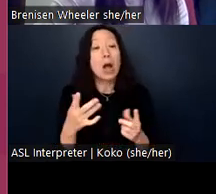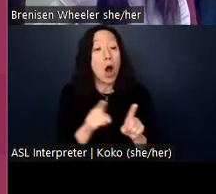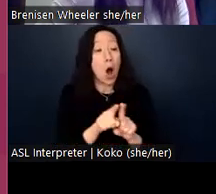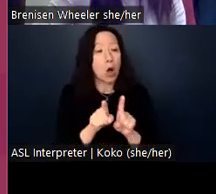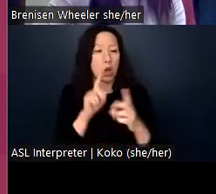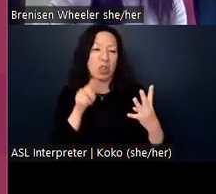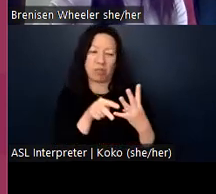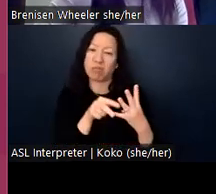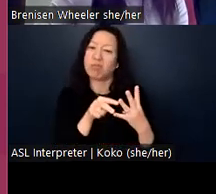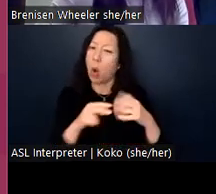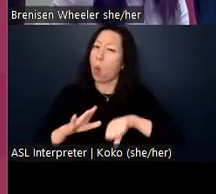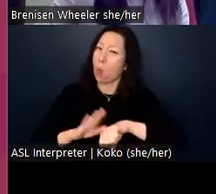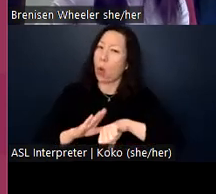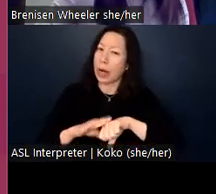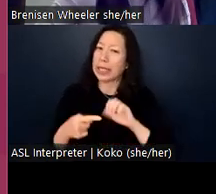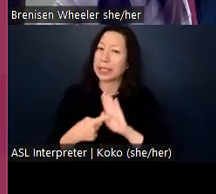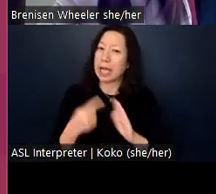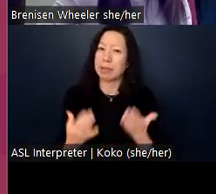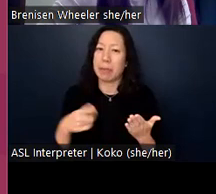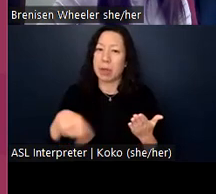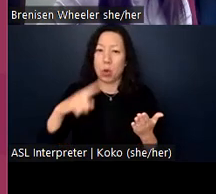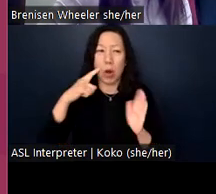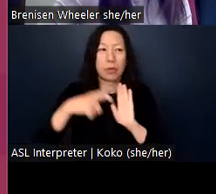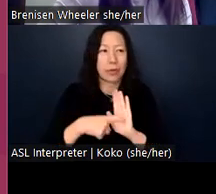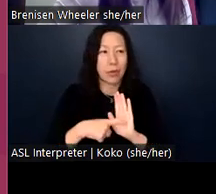that you might have, and people that you're working with, or other people in your lives